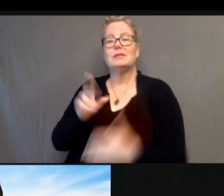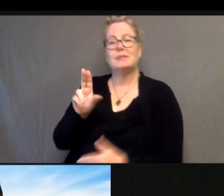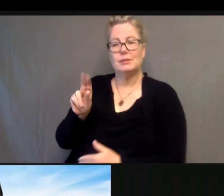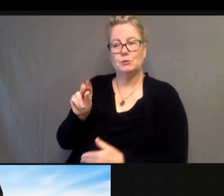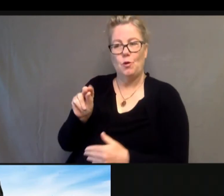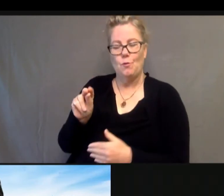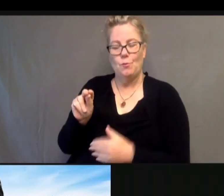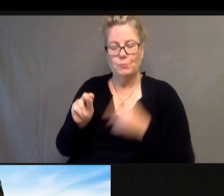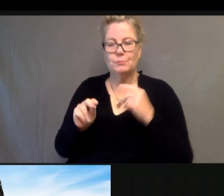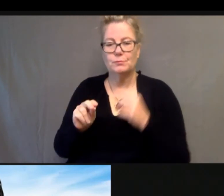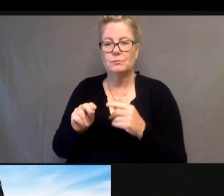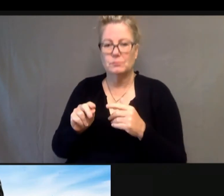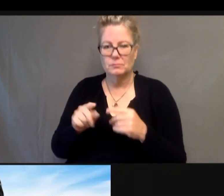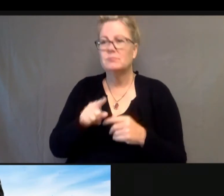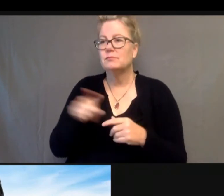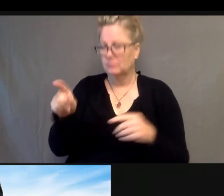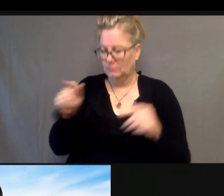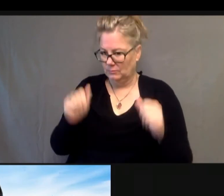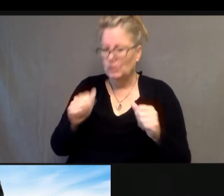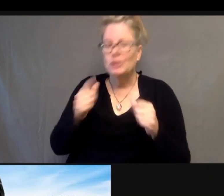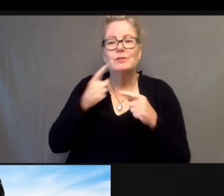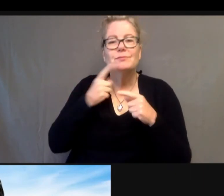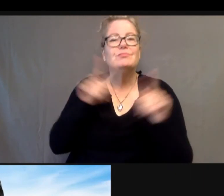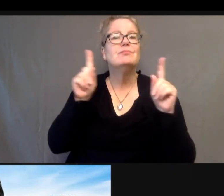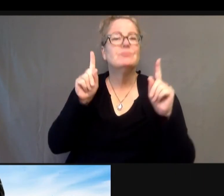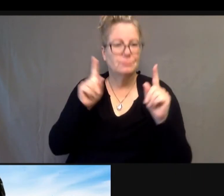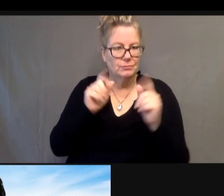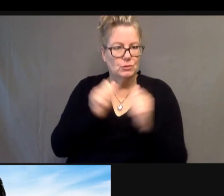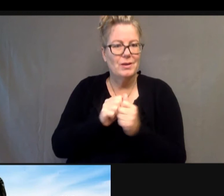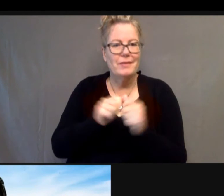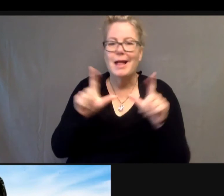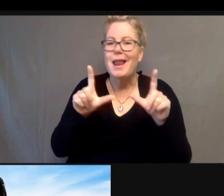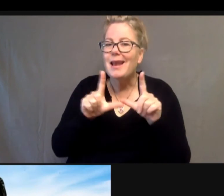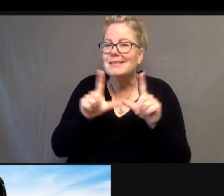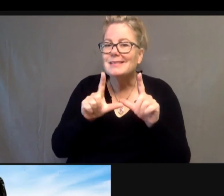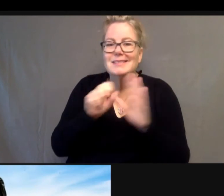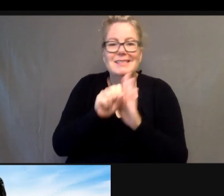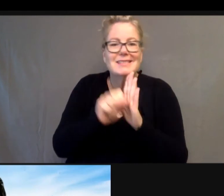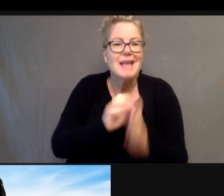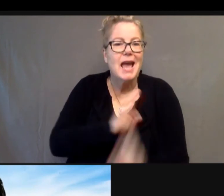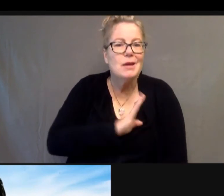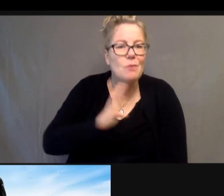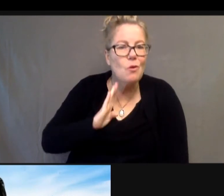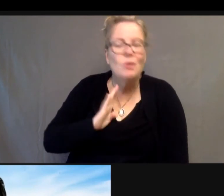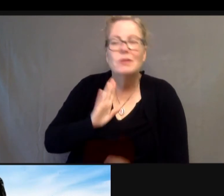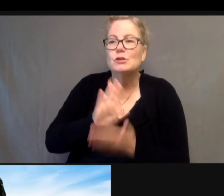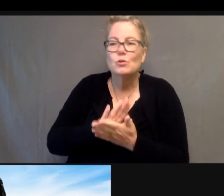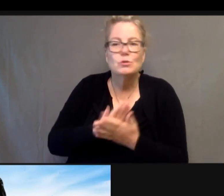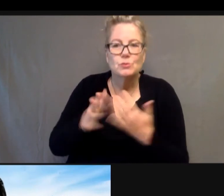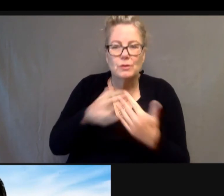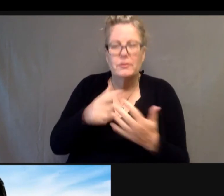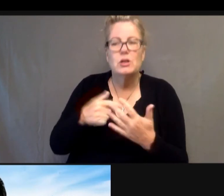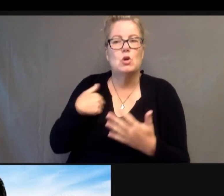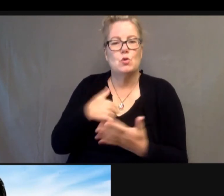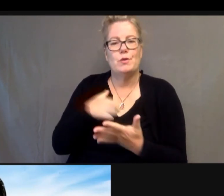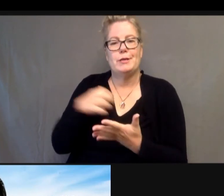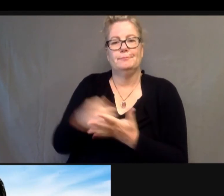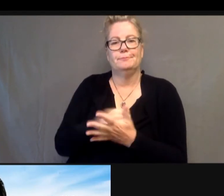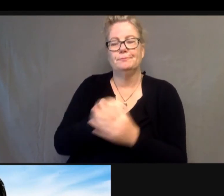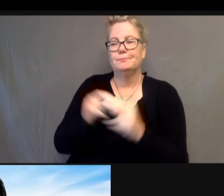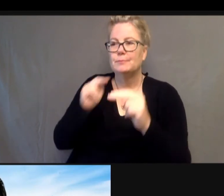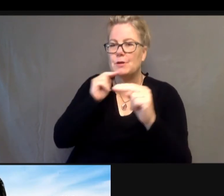it's with the licensing boards or schools, we do so through negotiation. Internal appeals